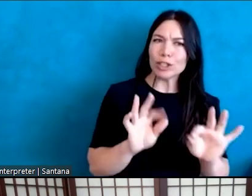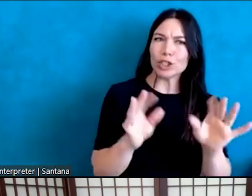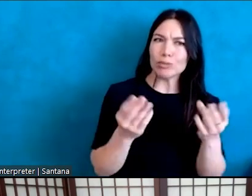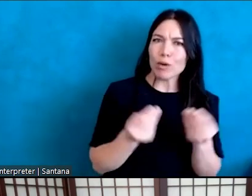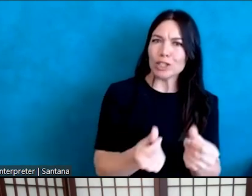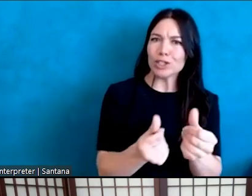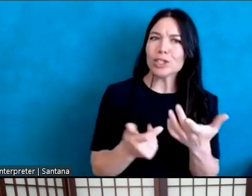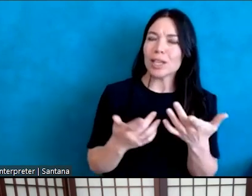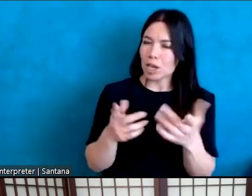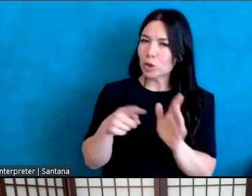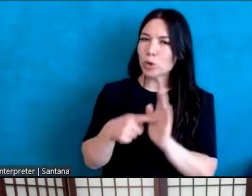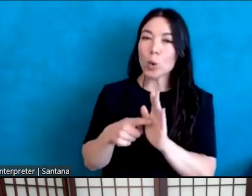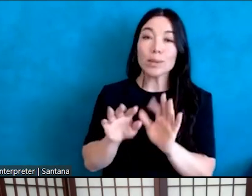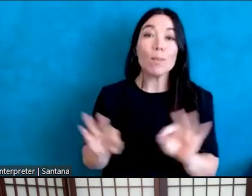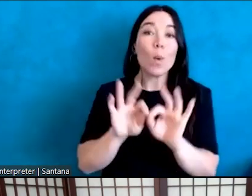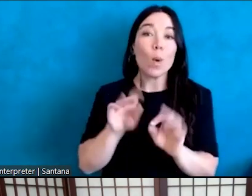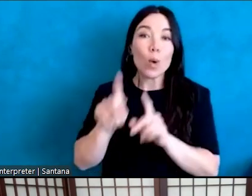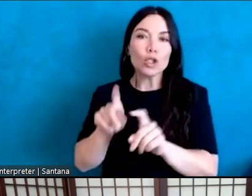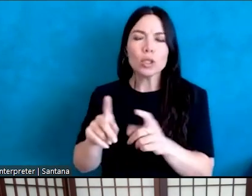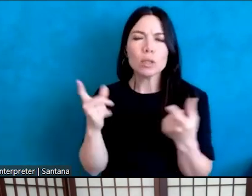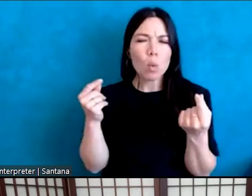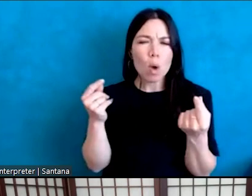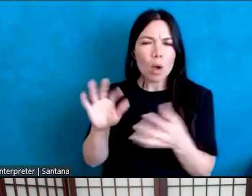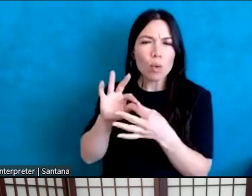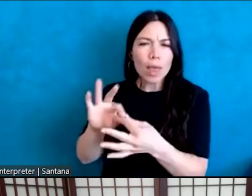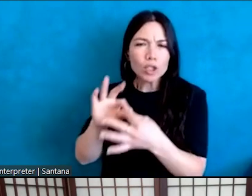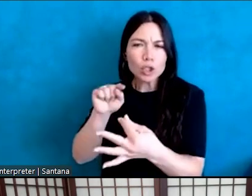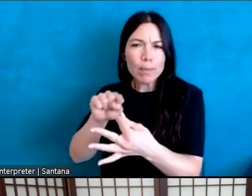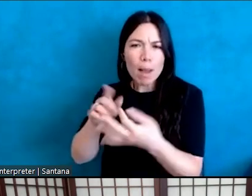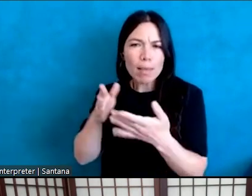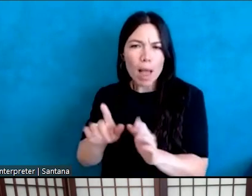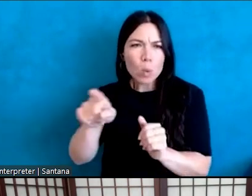such as what relationships allow people to know and use their languages in culturally grounded ways?